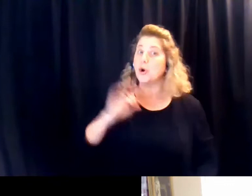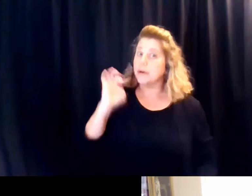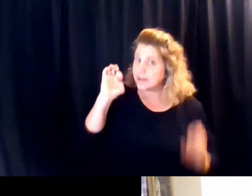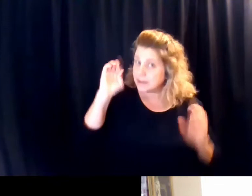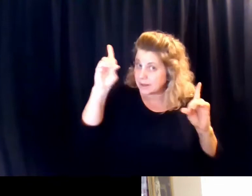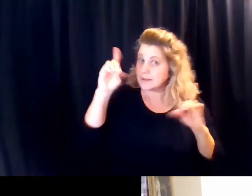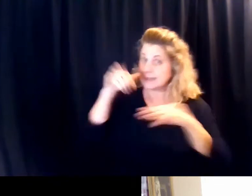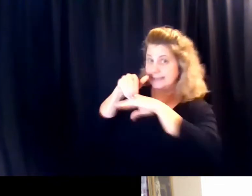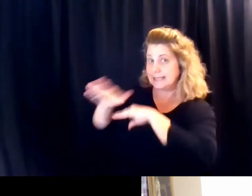Judith Heumann: They got married.